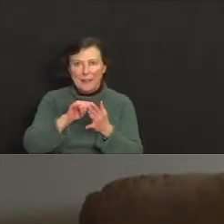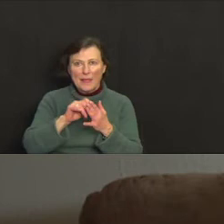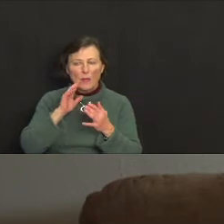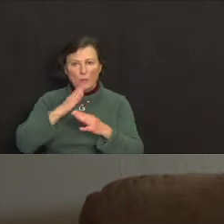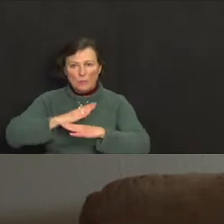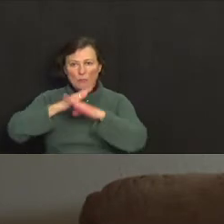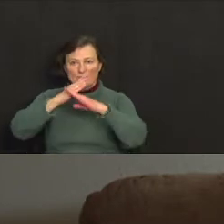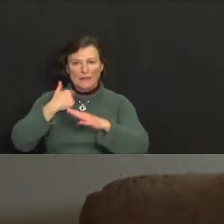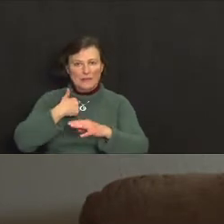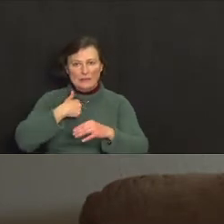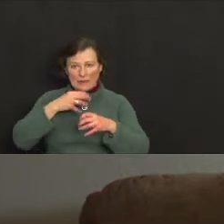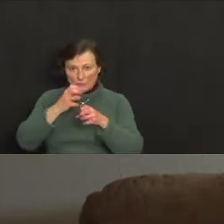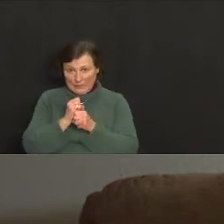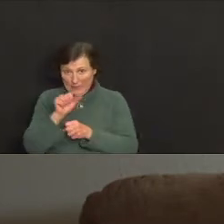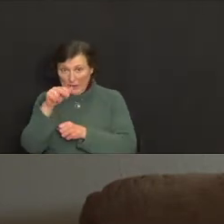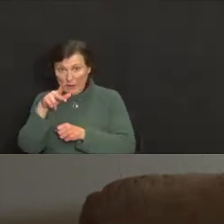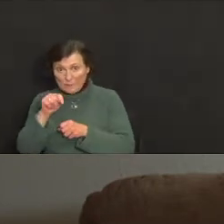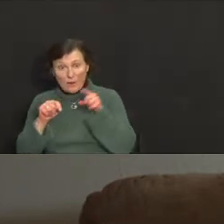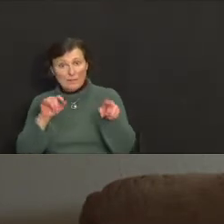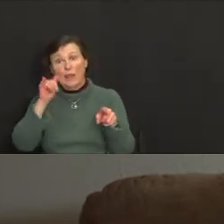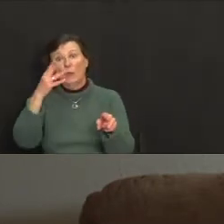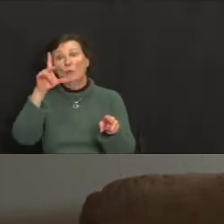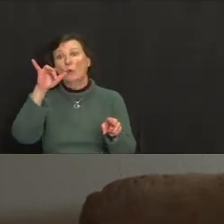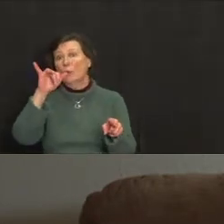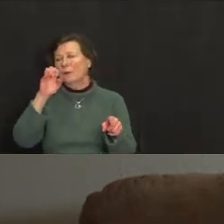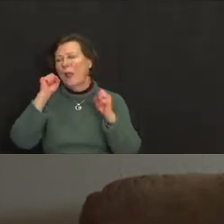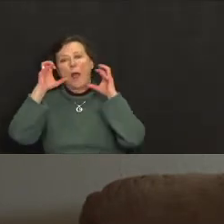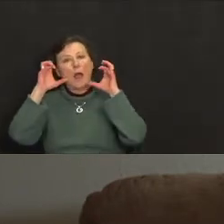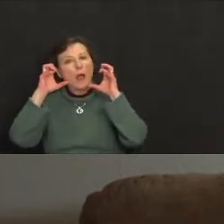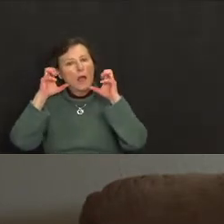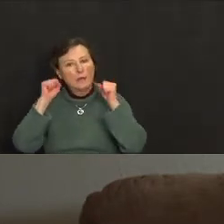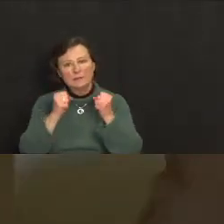And that's what...Julie was awesome. Our case worker, she was really awesome with that, telling just,